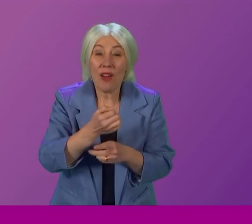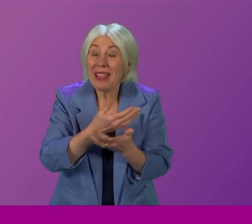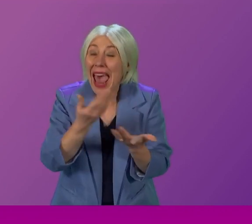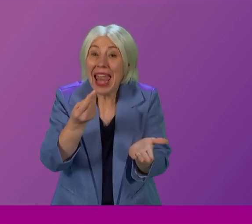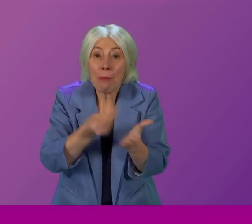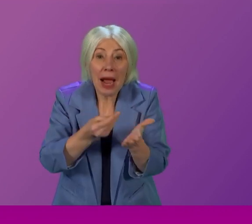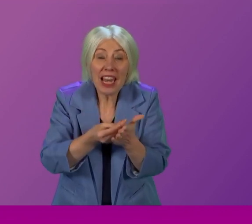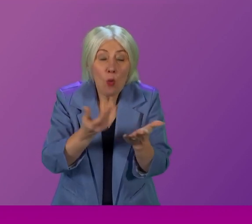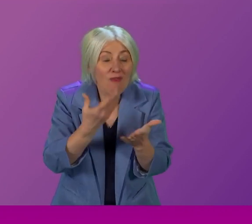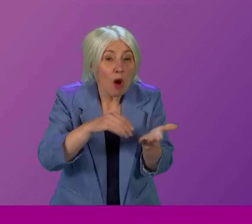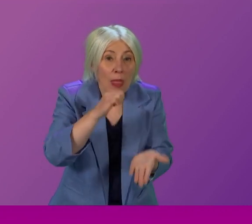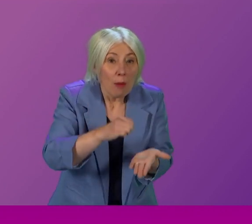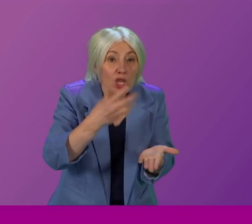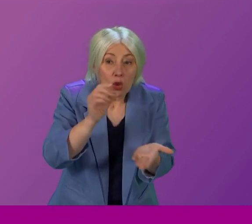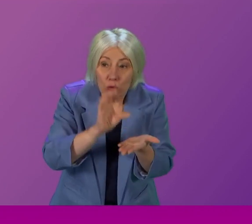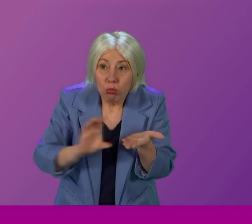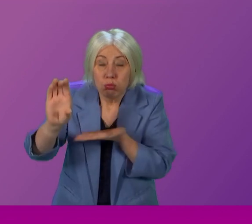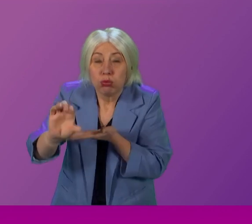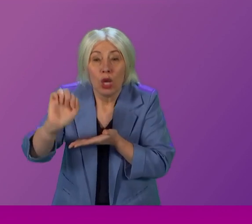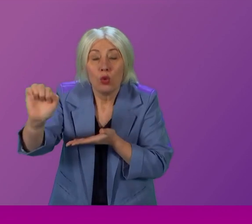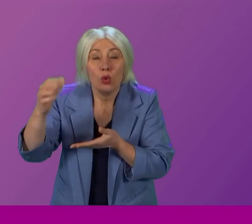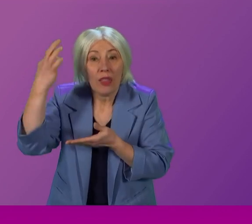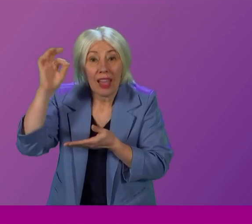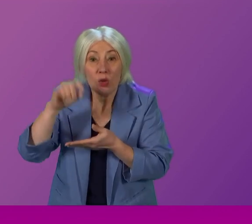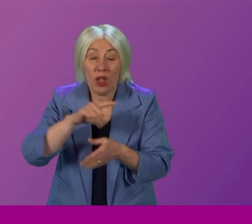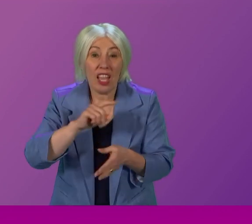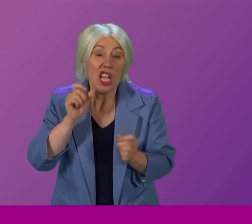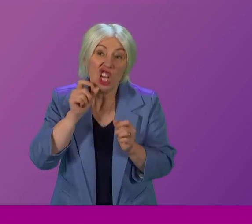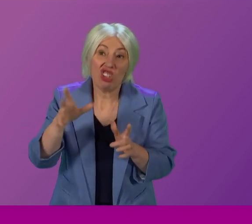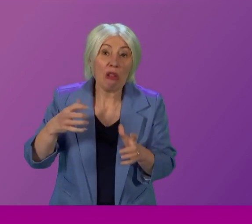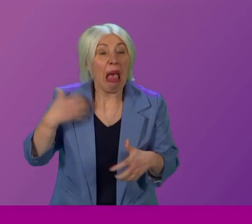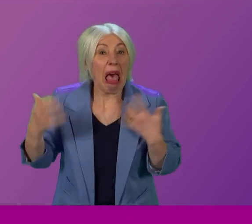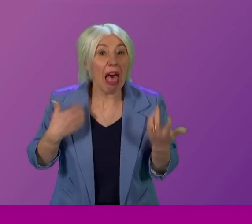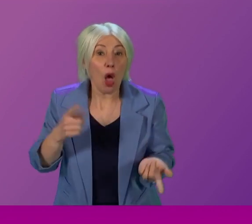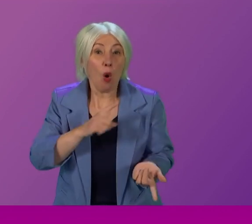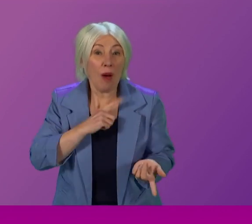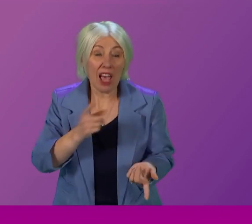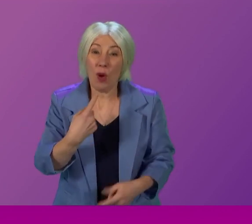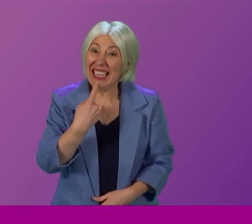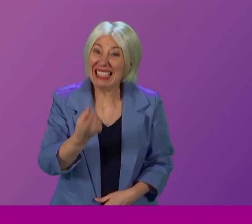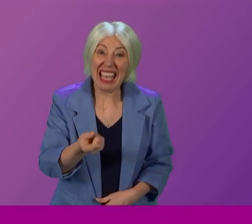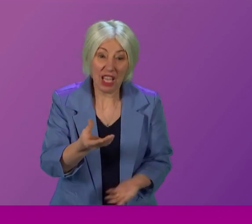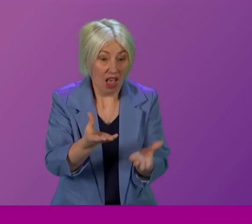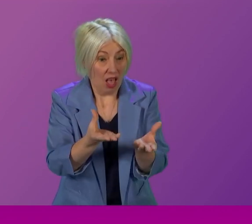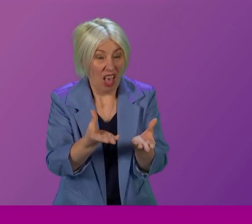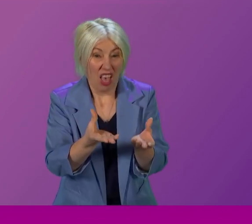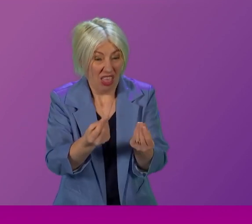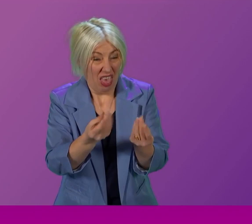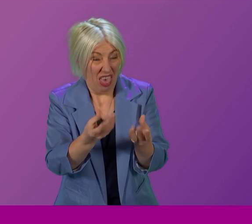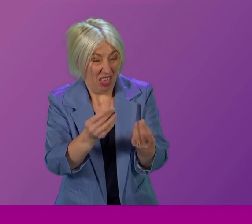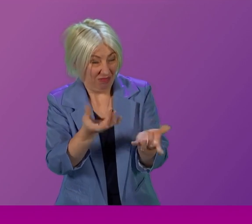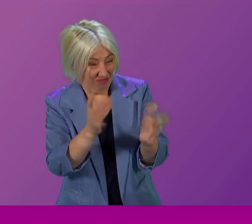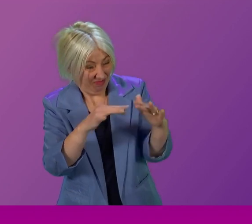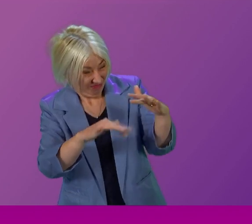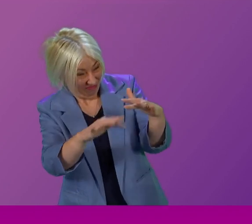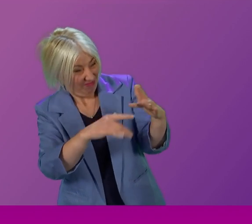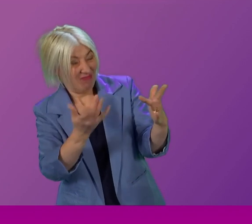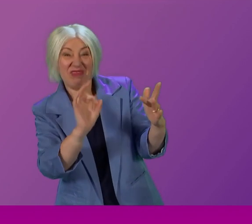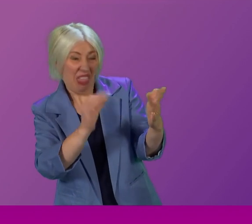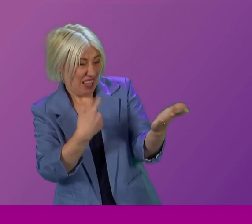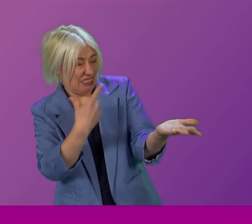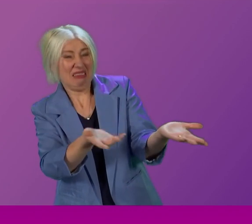government budgets. He shouts because there is absolutely zero substance in anything